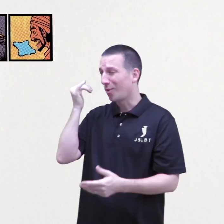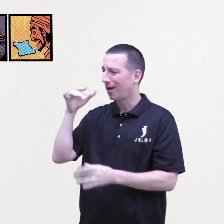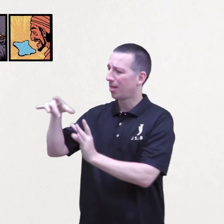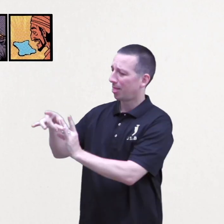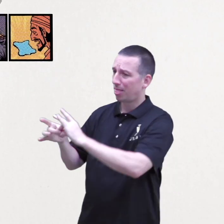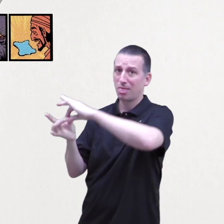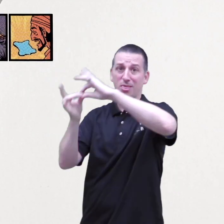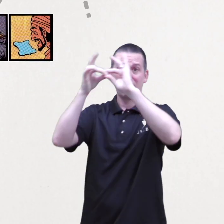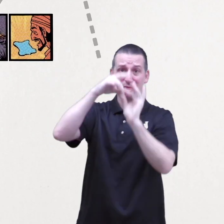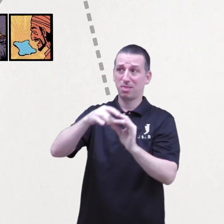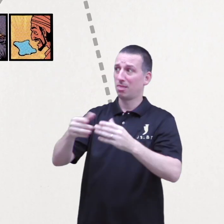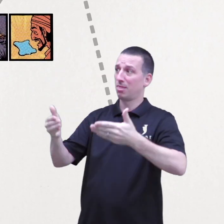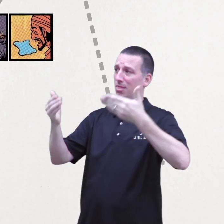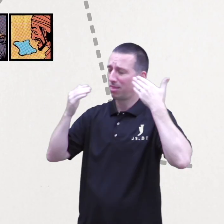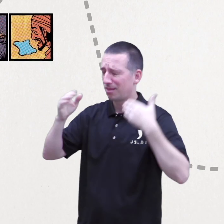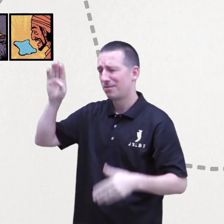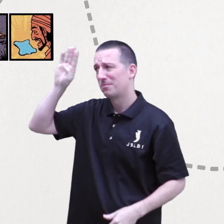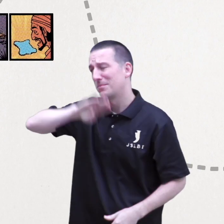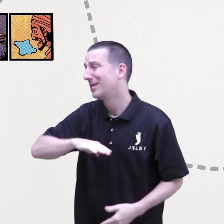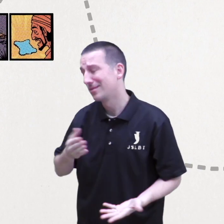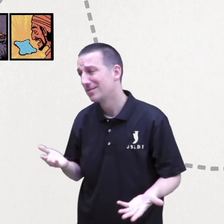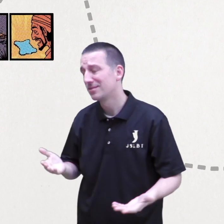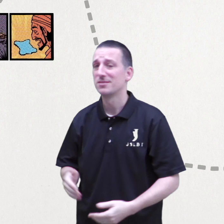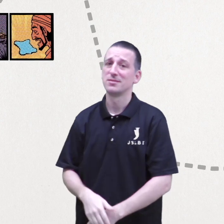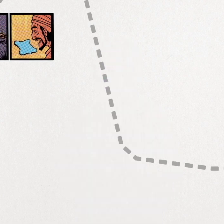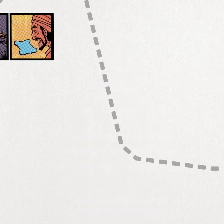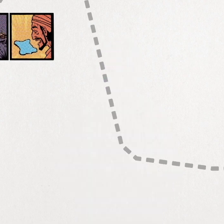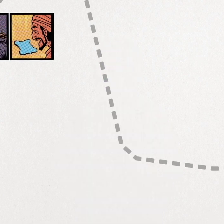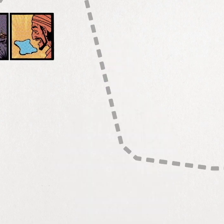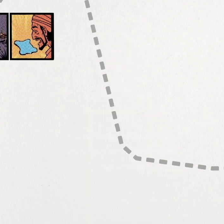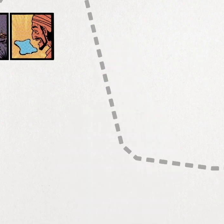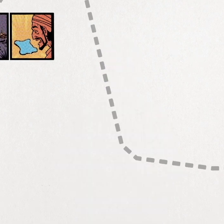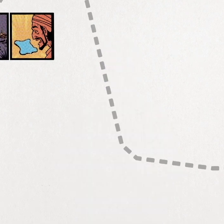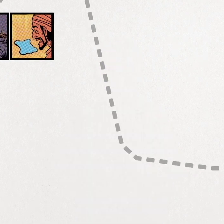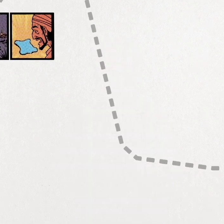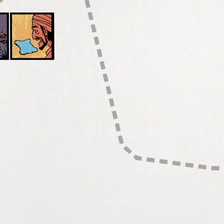misses the point because it’s ignoring the larger "plot line." Jon: Really?